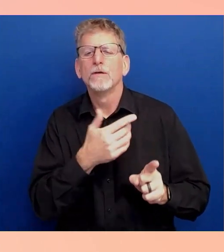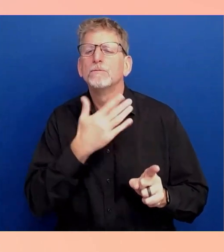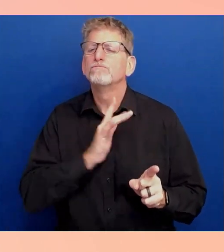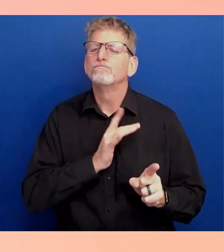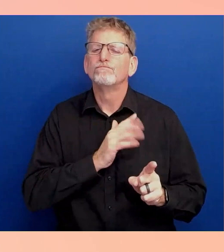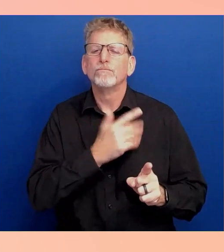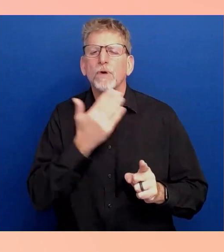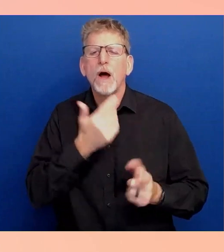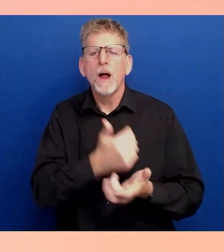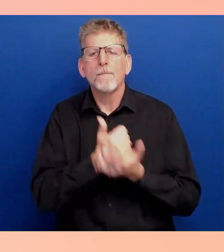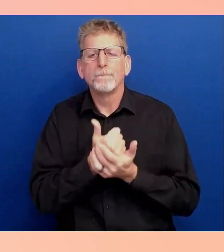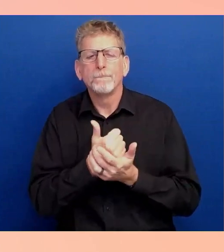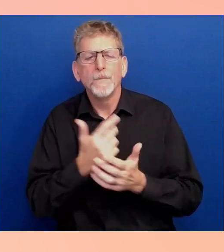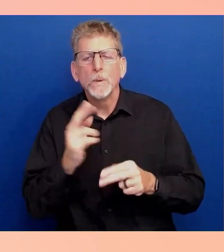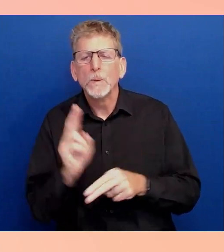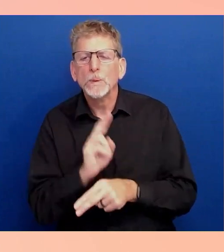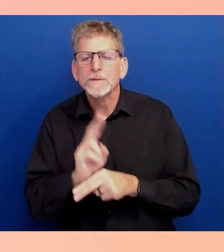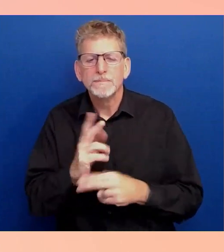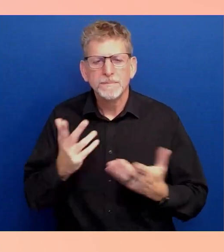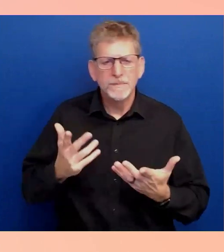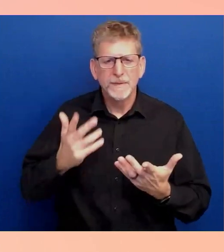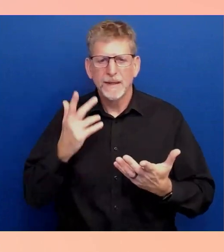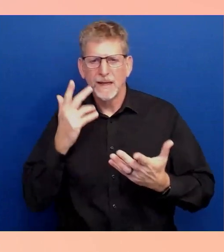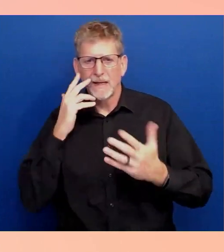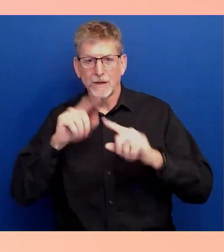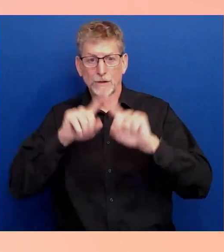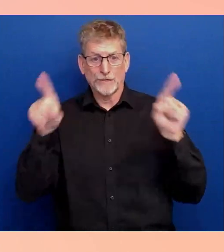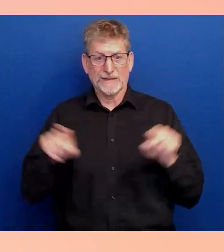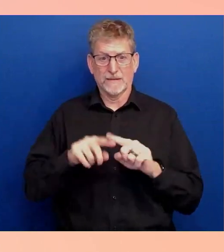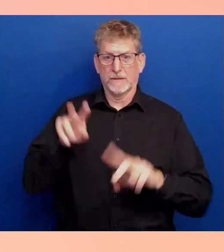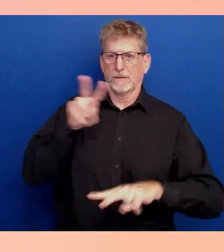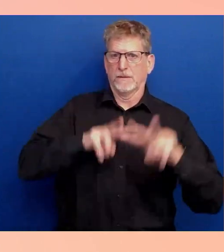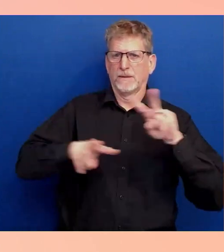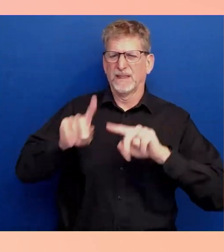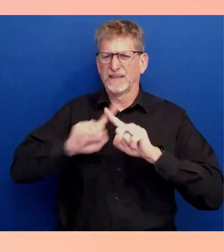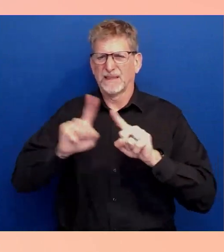But there is currently no screen readers softer,